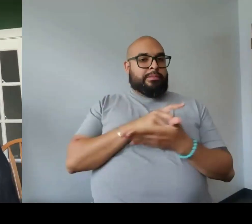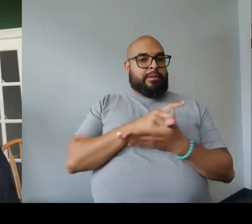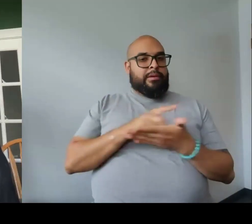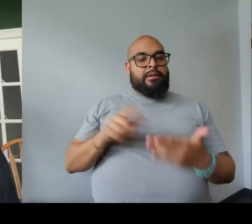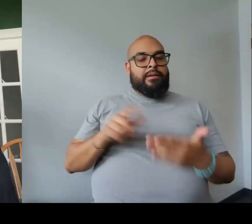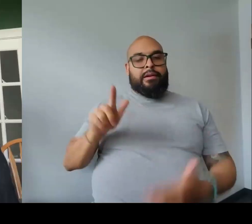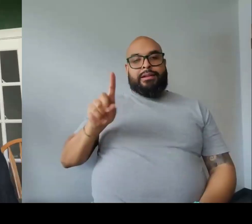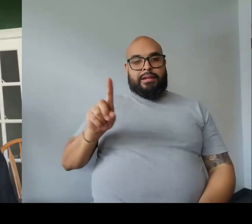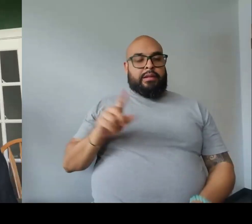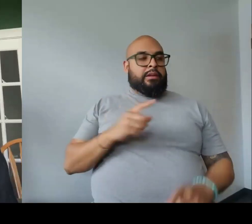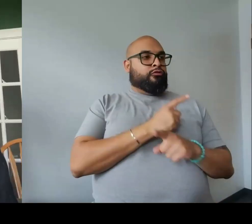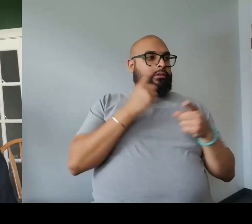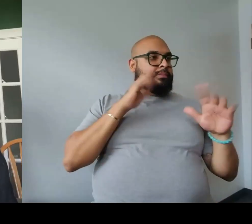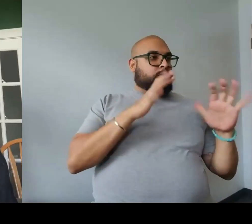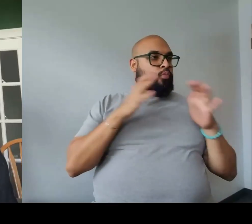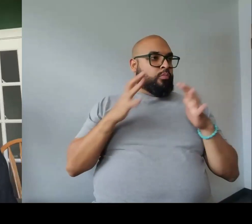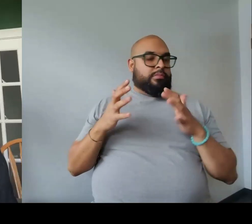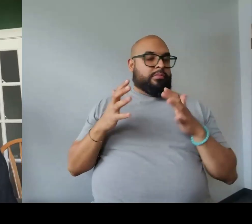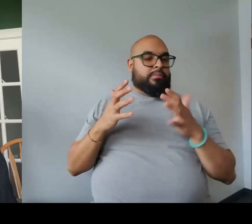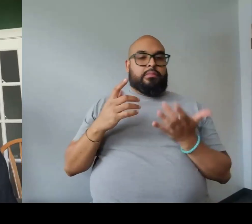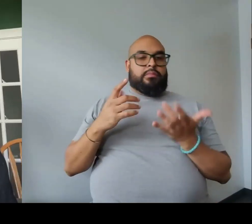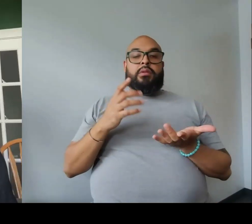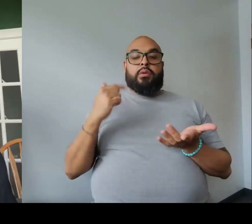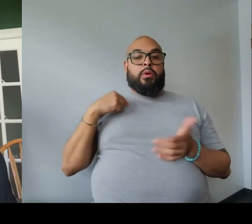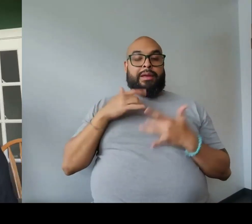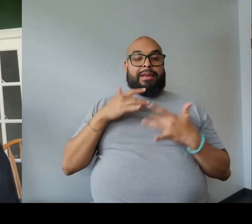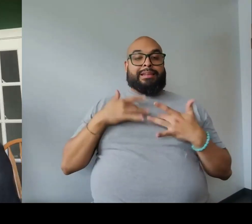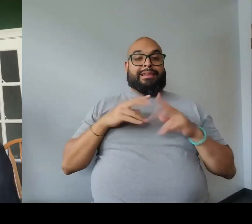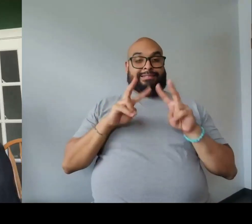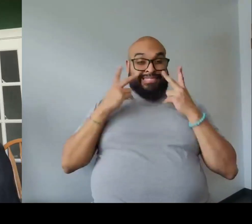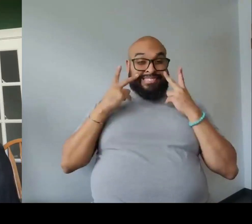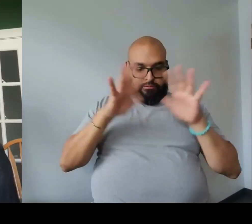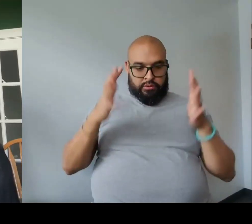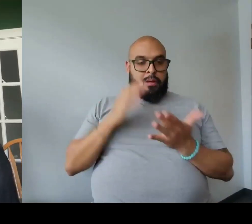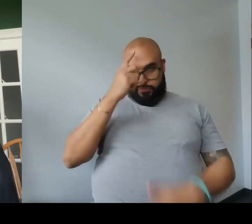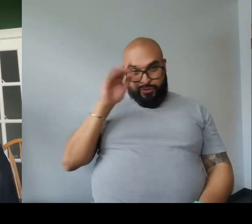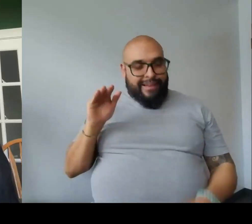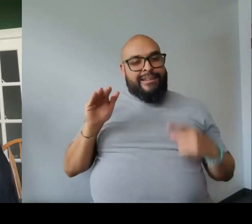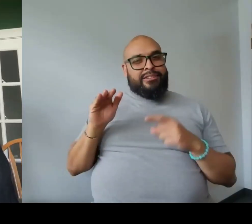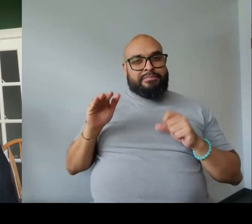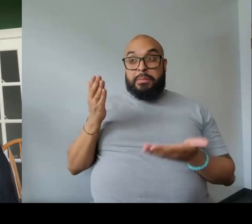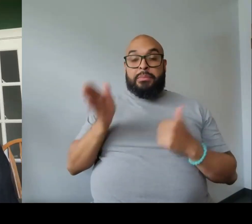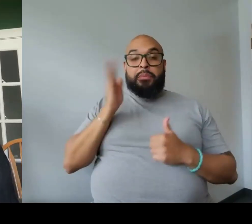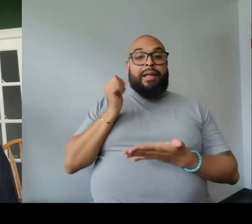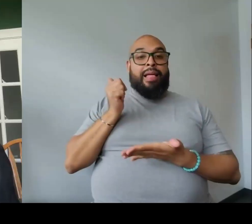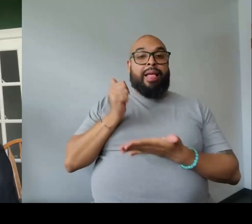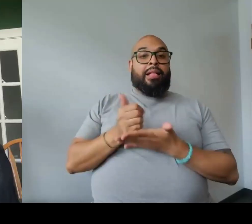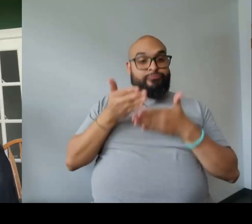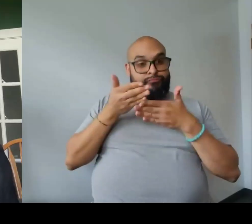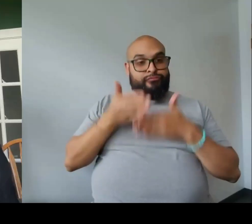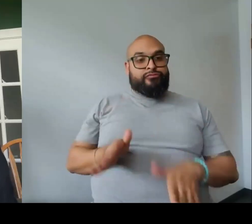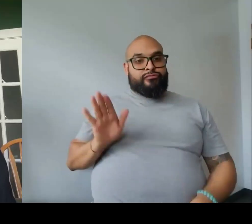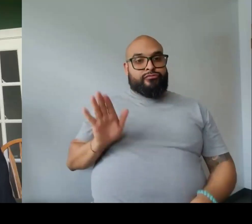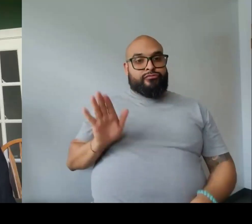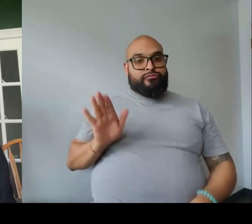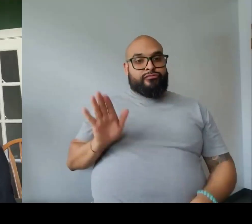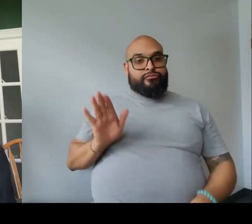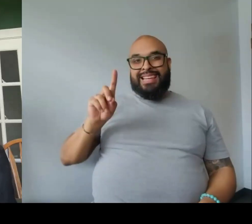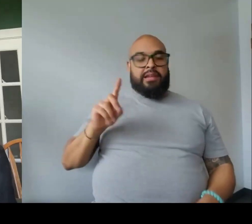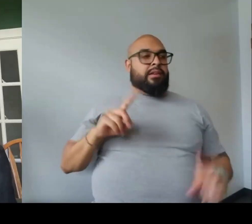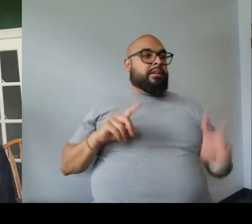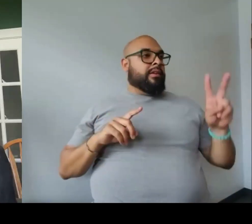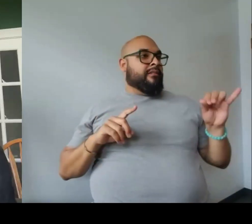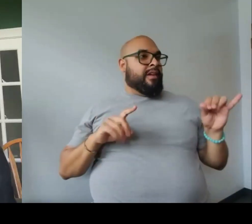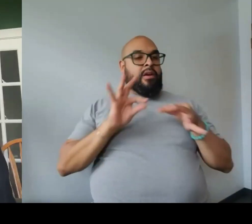And yeah, it just might help differentiate the LD from the VI related reading issues.